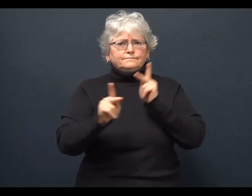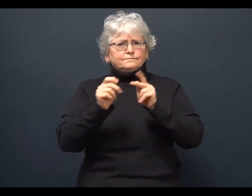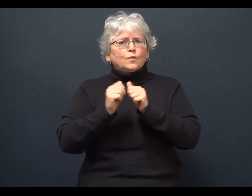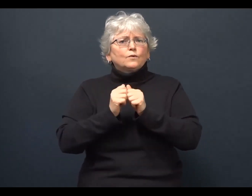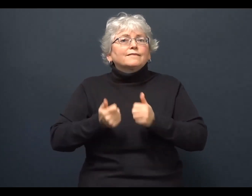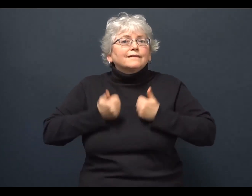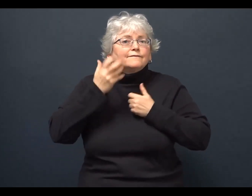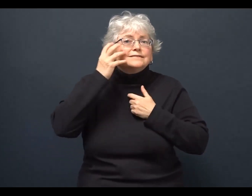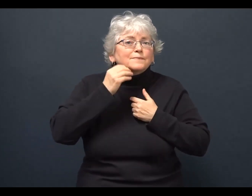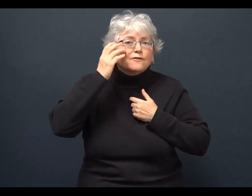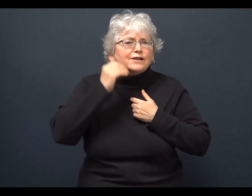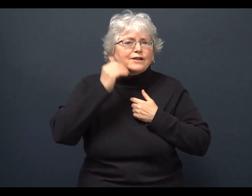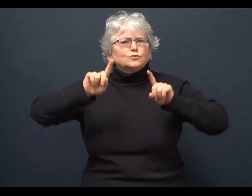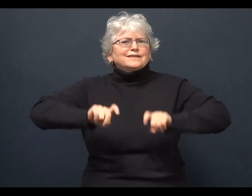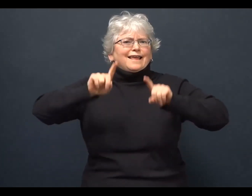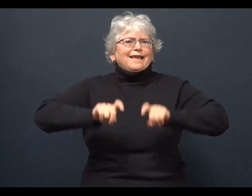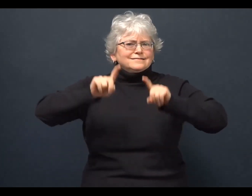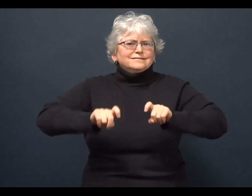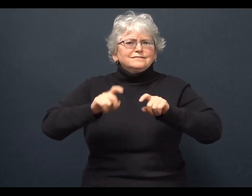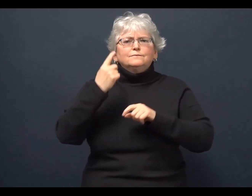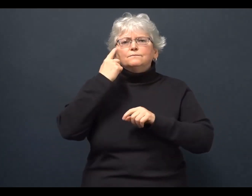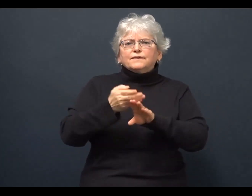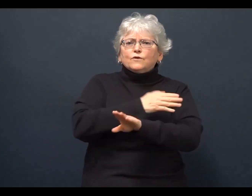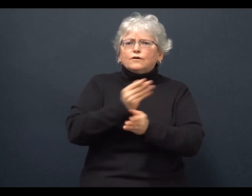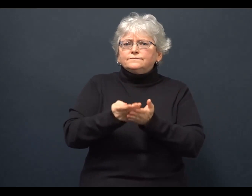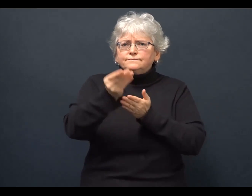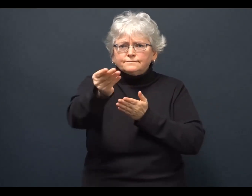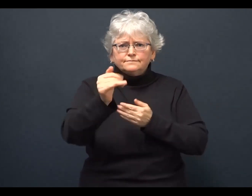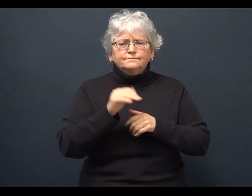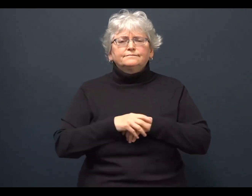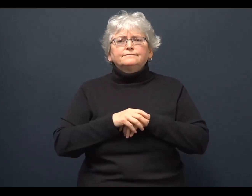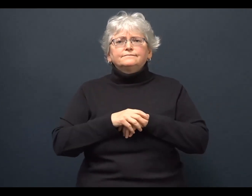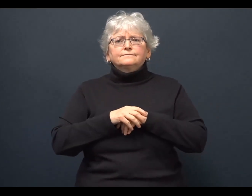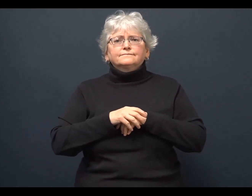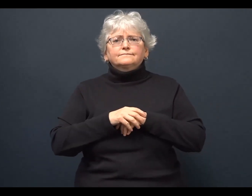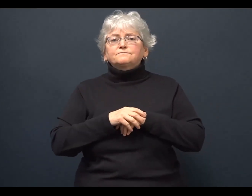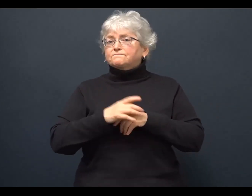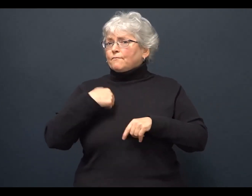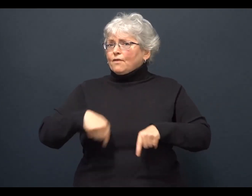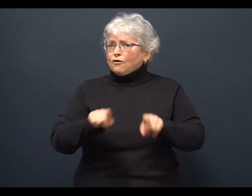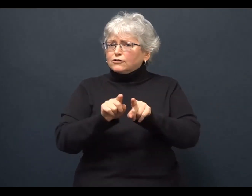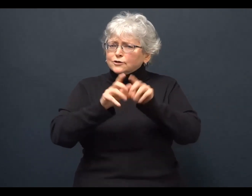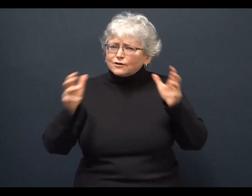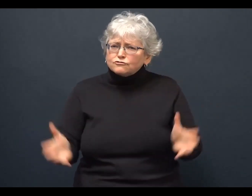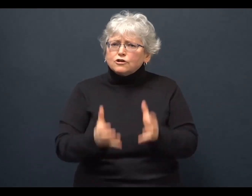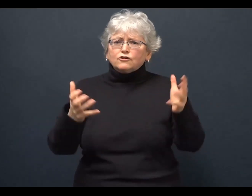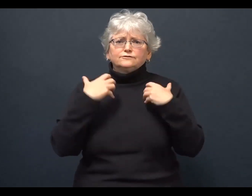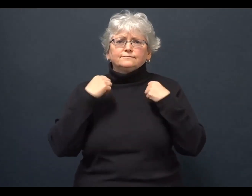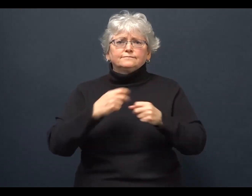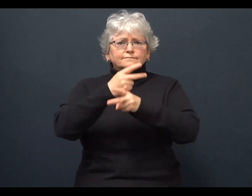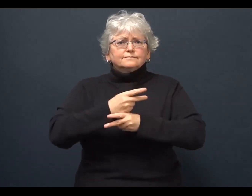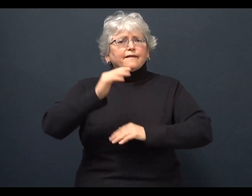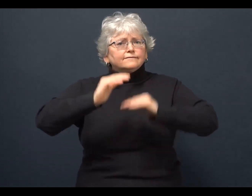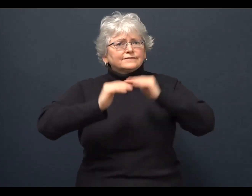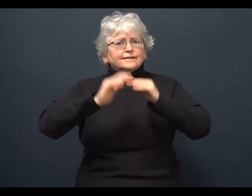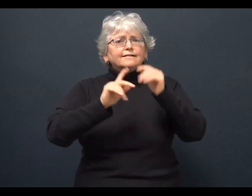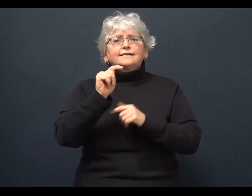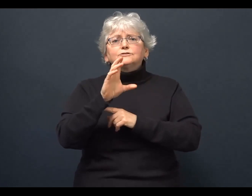to invite people with lived experience to test it before purchasing. I also encourage